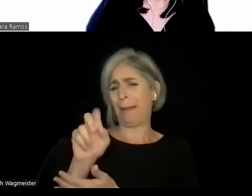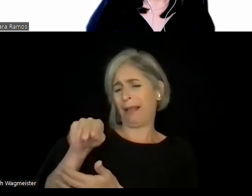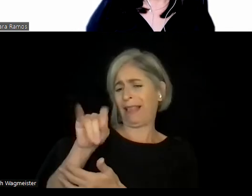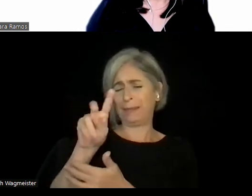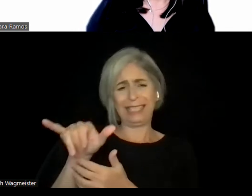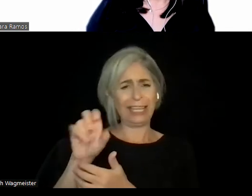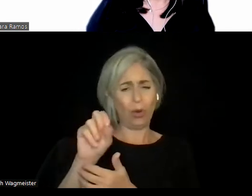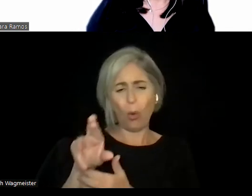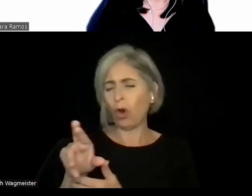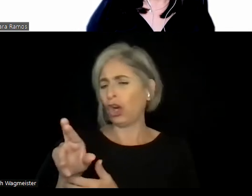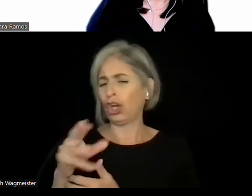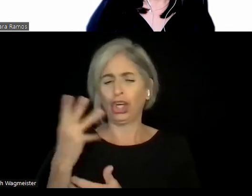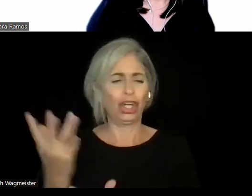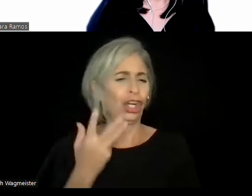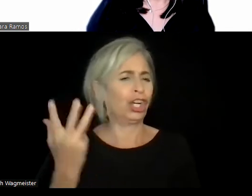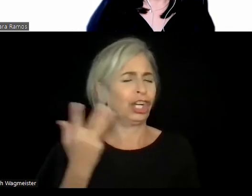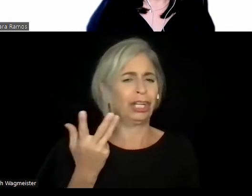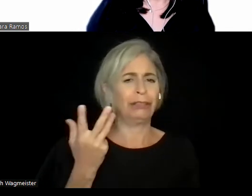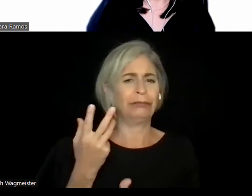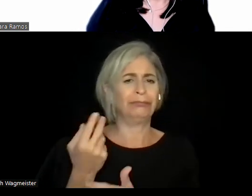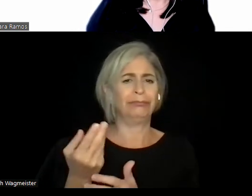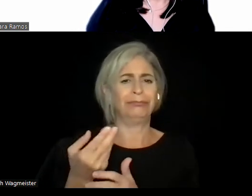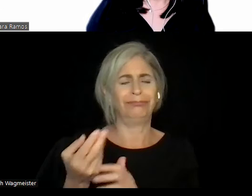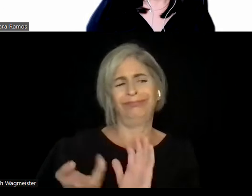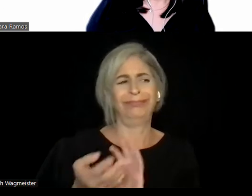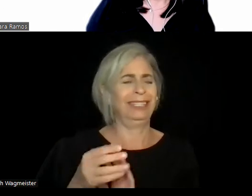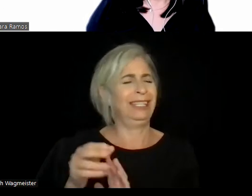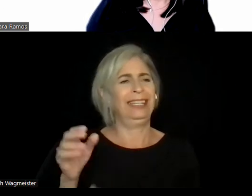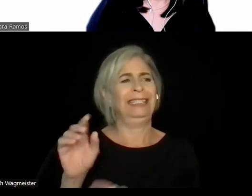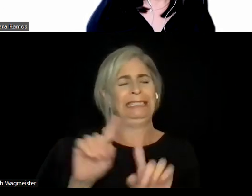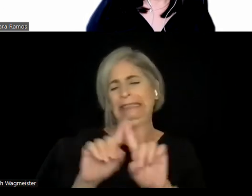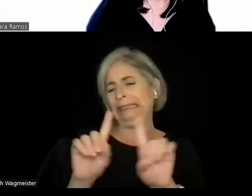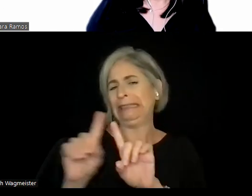know, our other studies, people with epilepsy